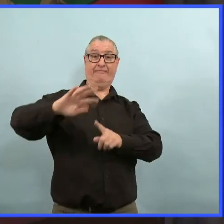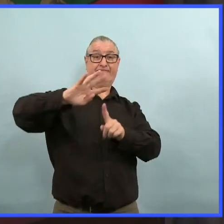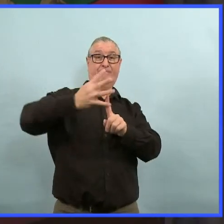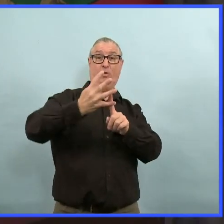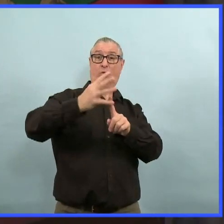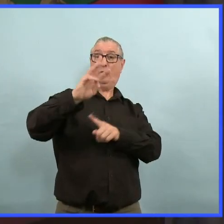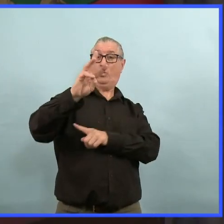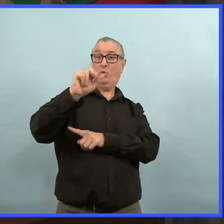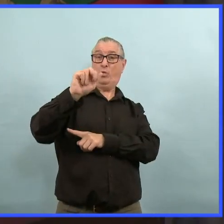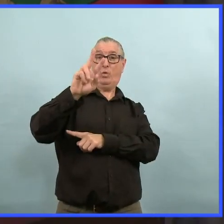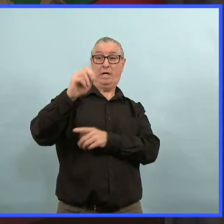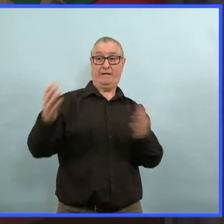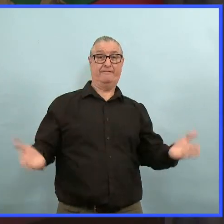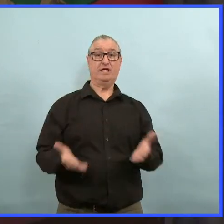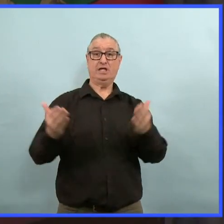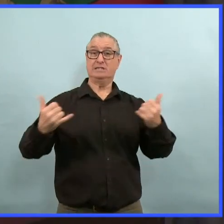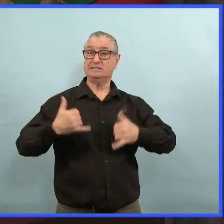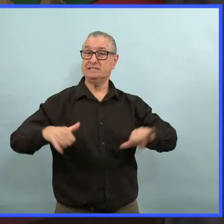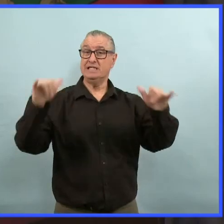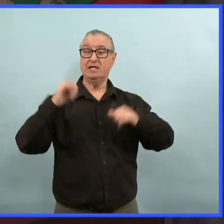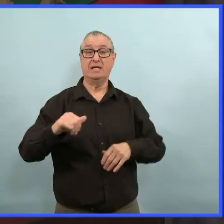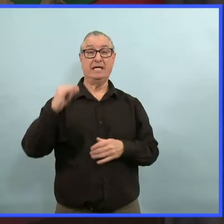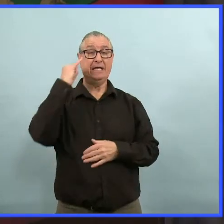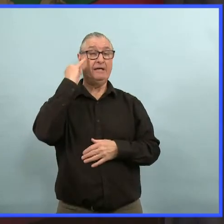if they haven't received their first and second dose to do that as well